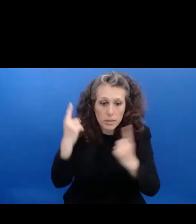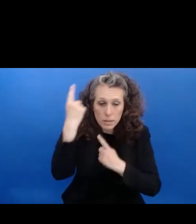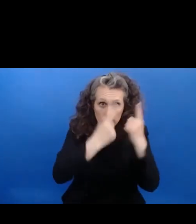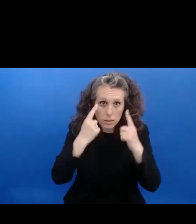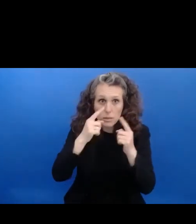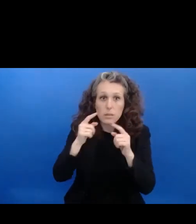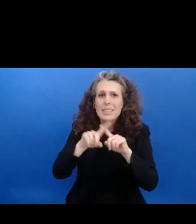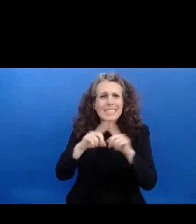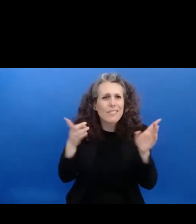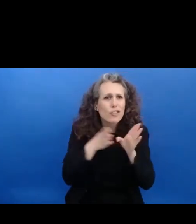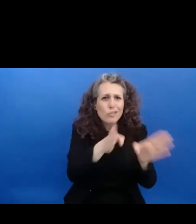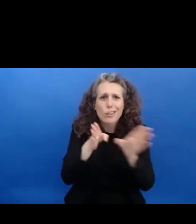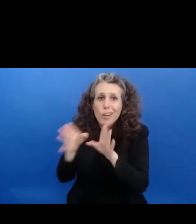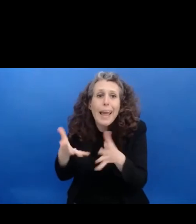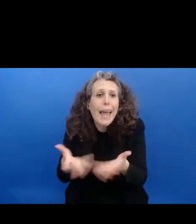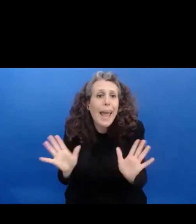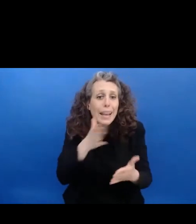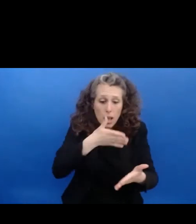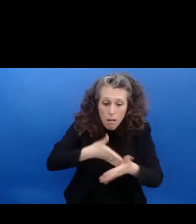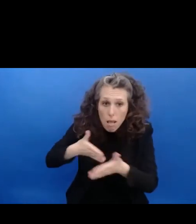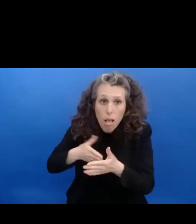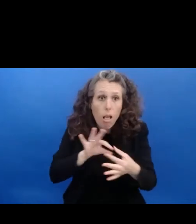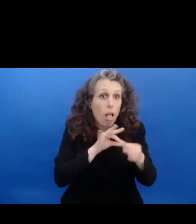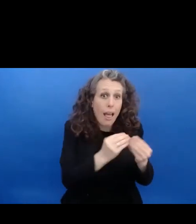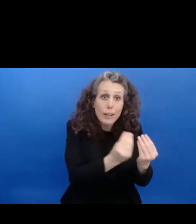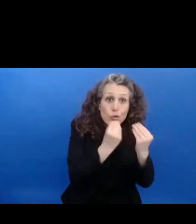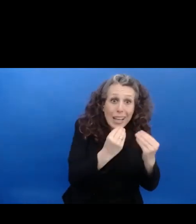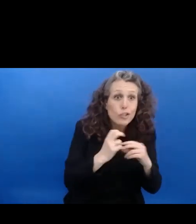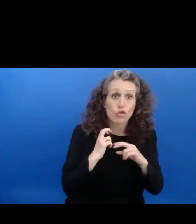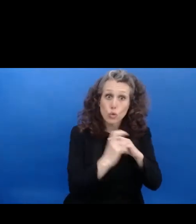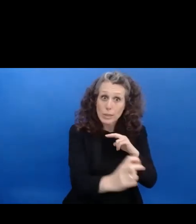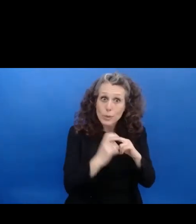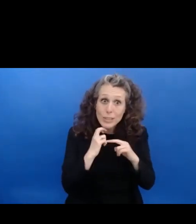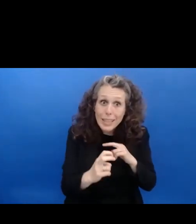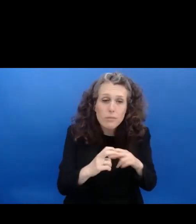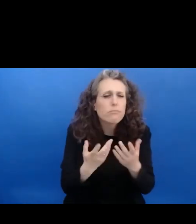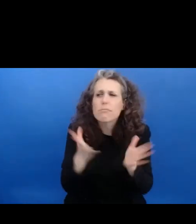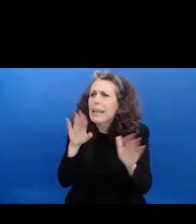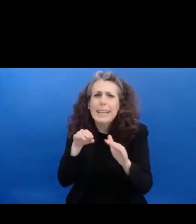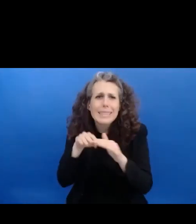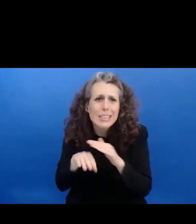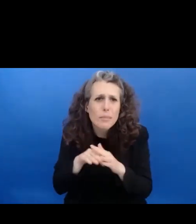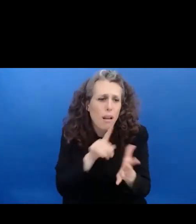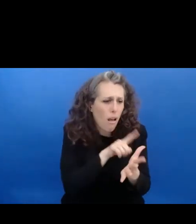barriers around education transportation accessibility must be removed in order to